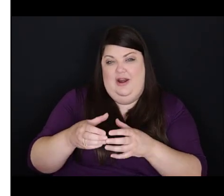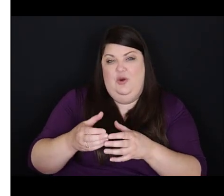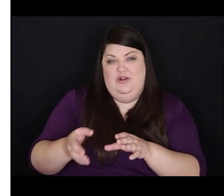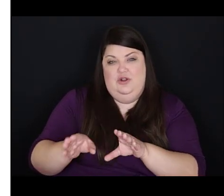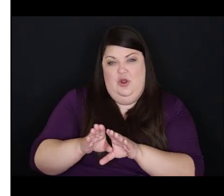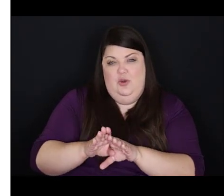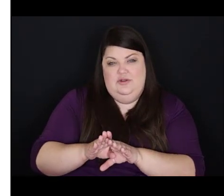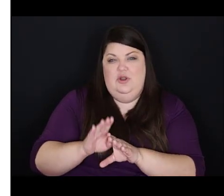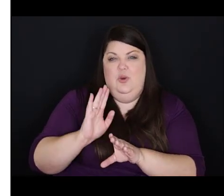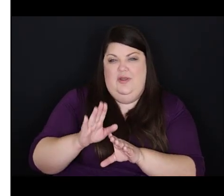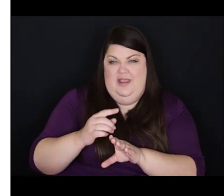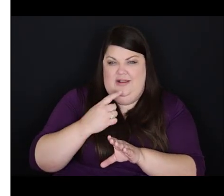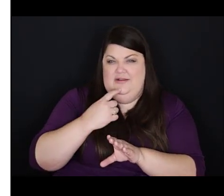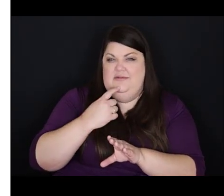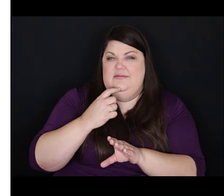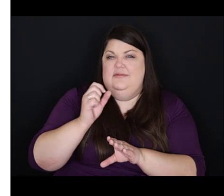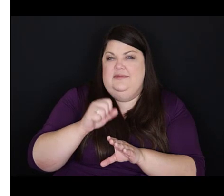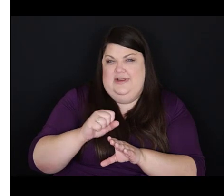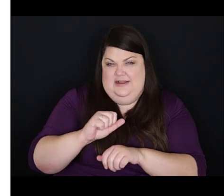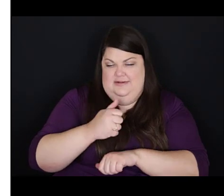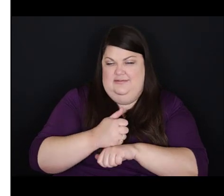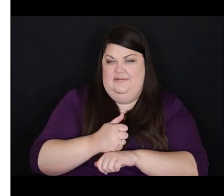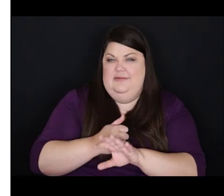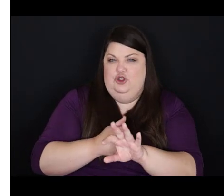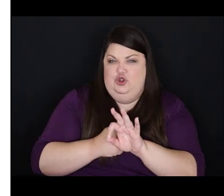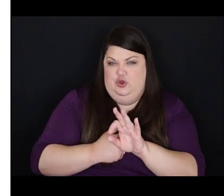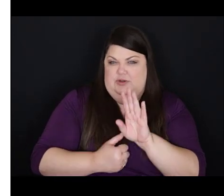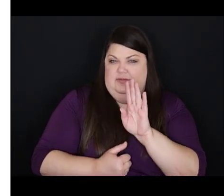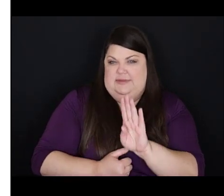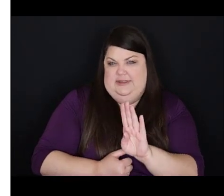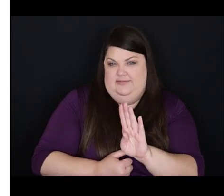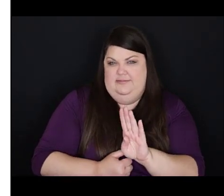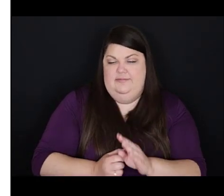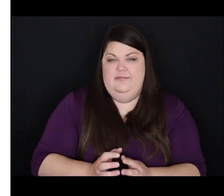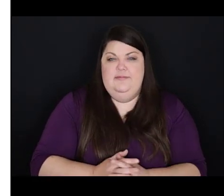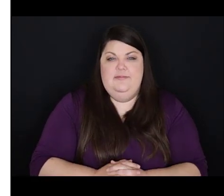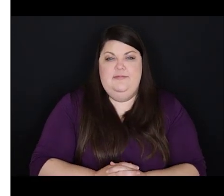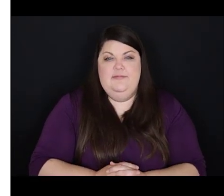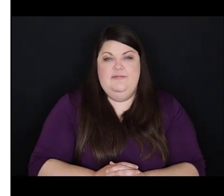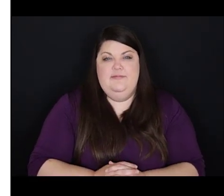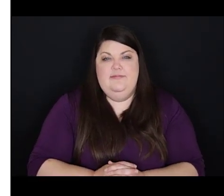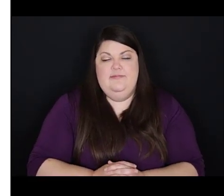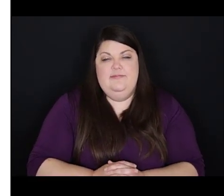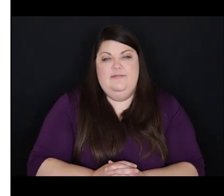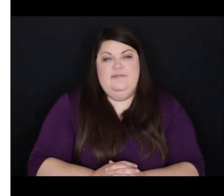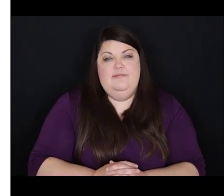an order of selection and choose Option B. Under the second part of Description (g),